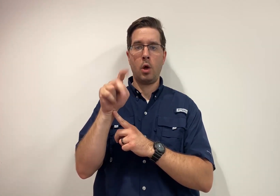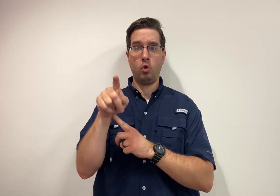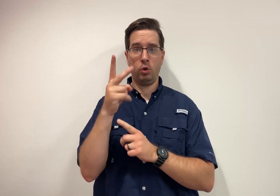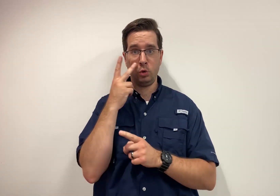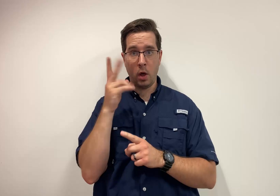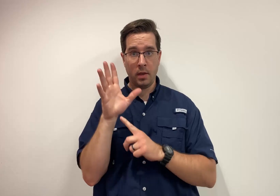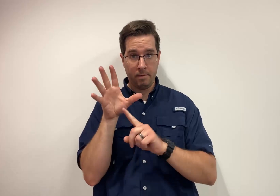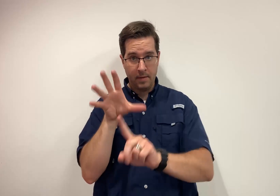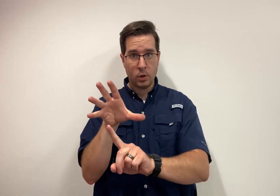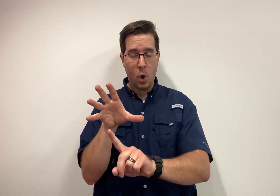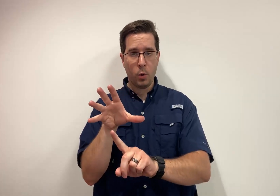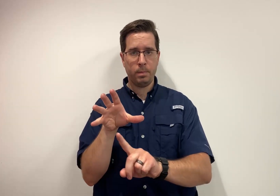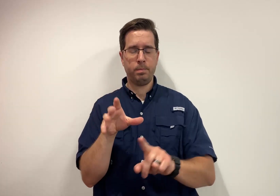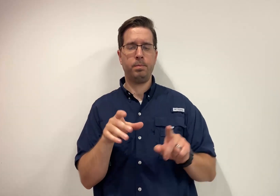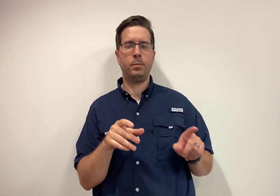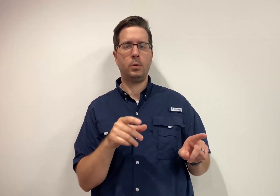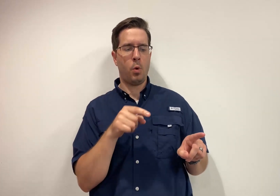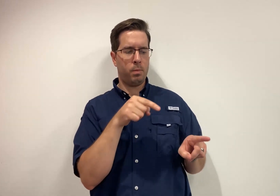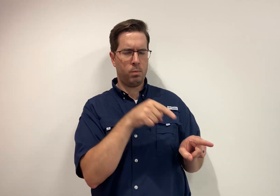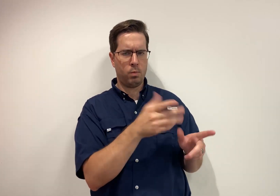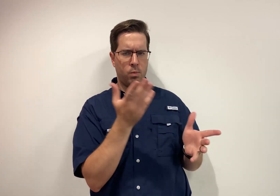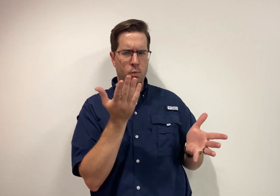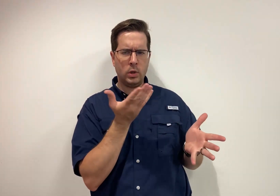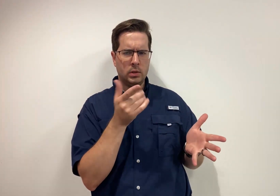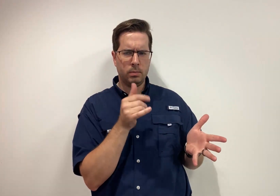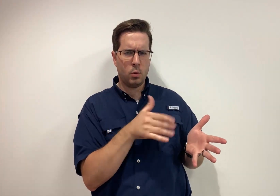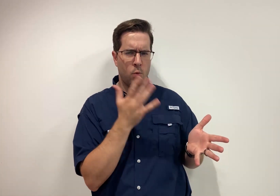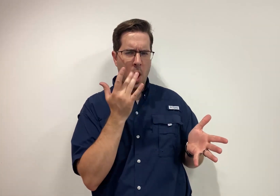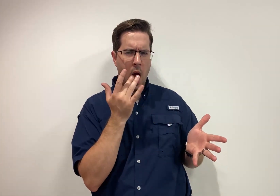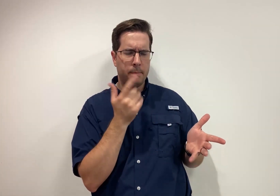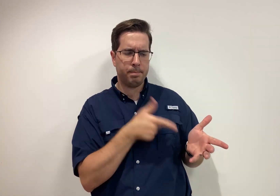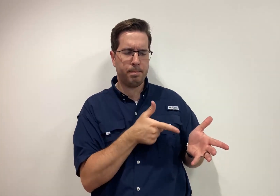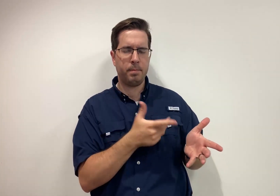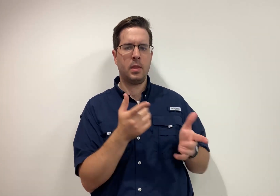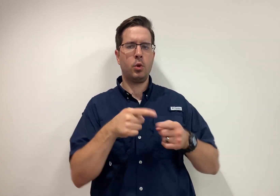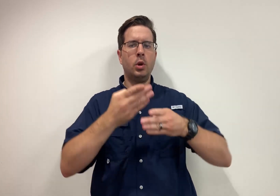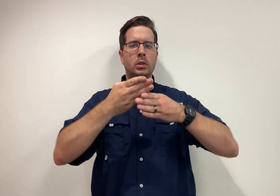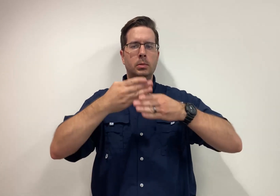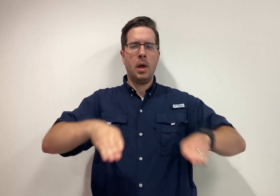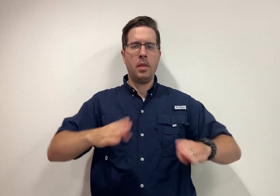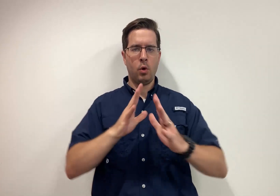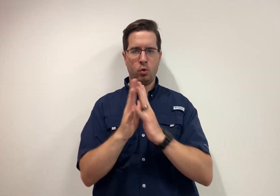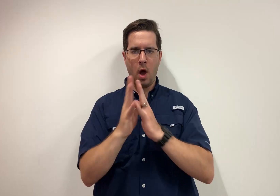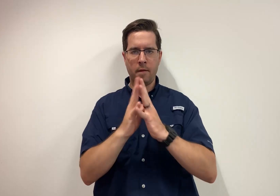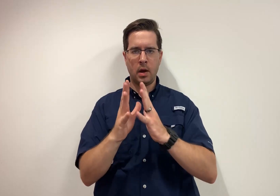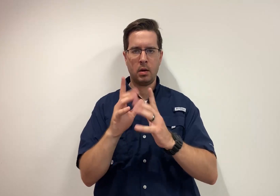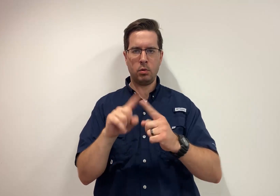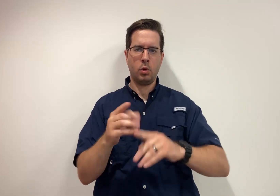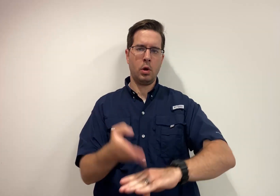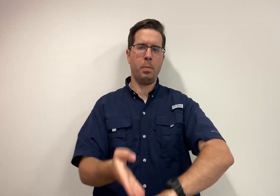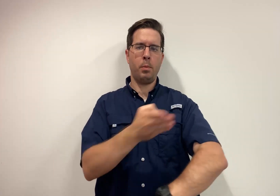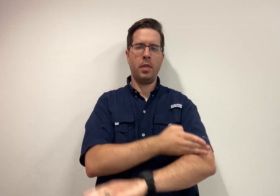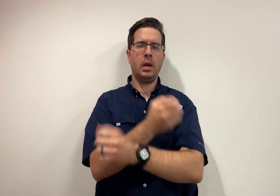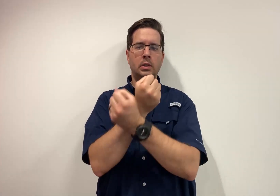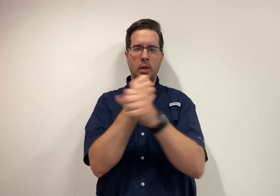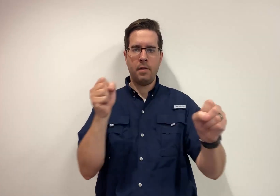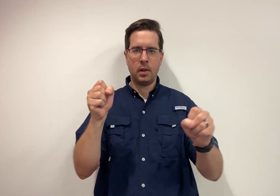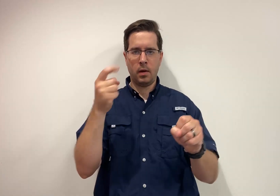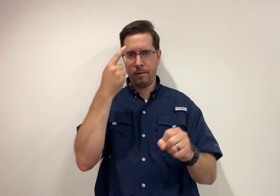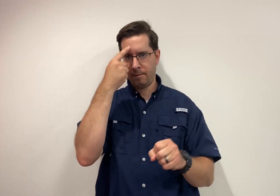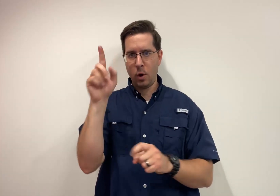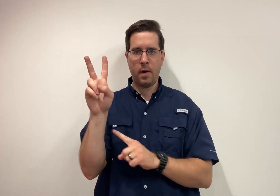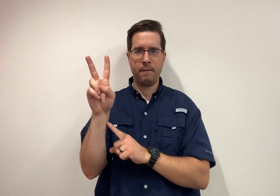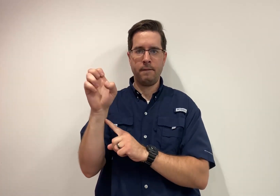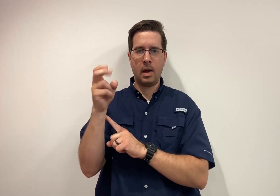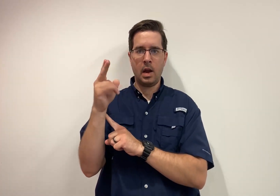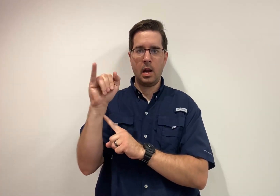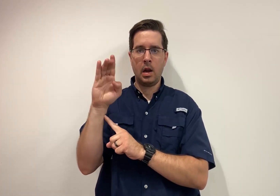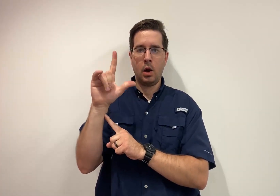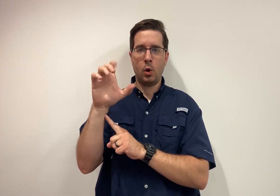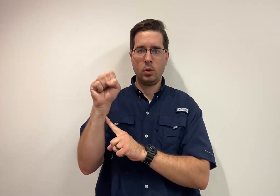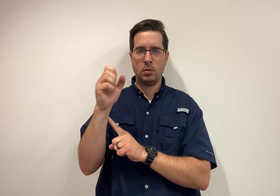Reason for this is to divide the traffic, to improve the safety for traffic,